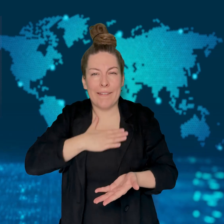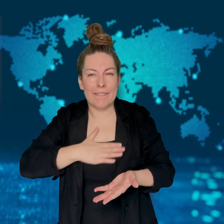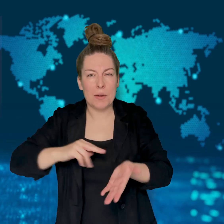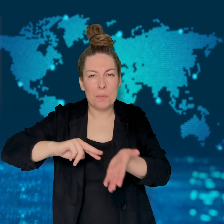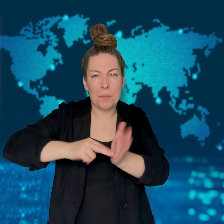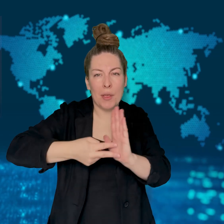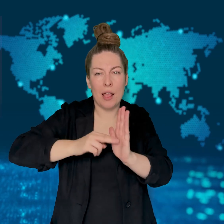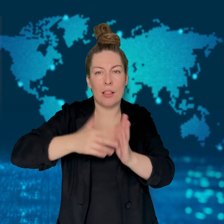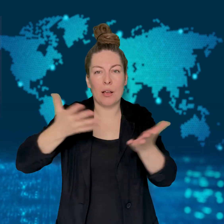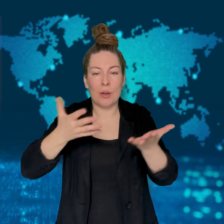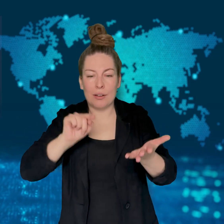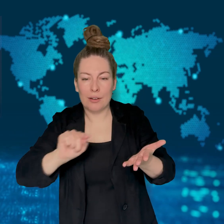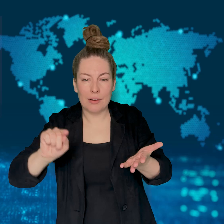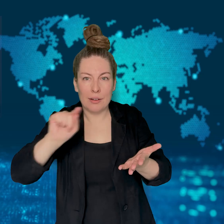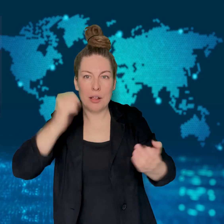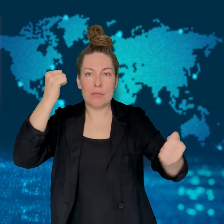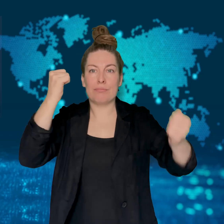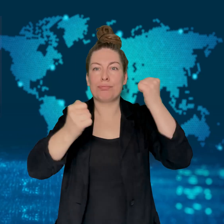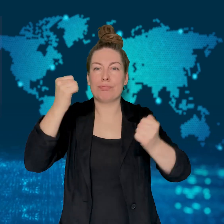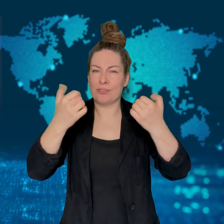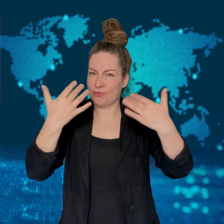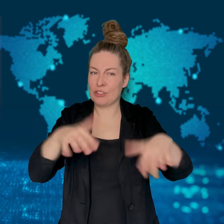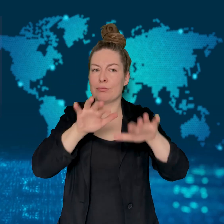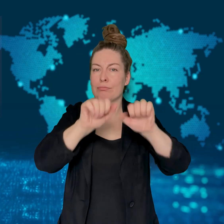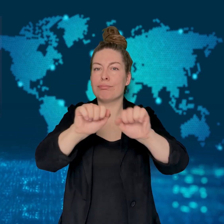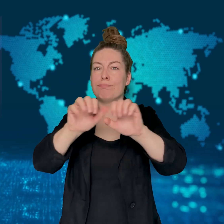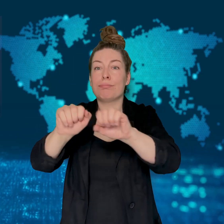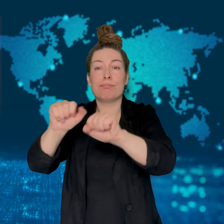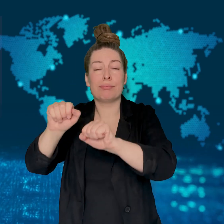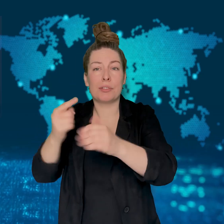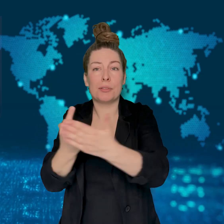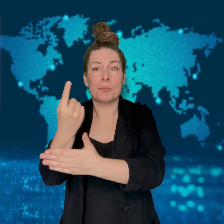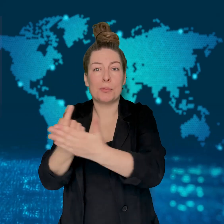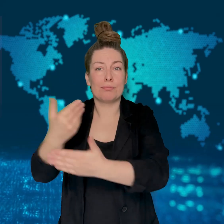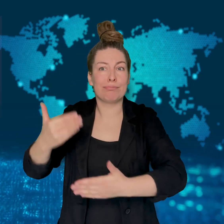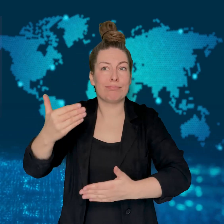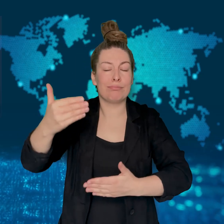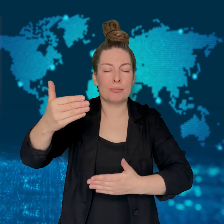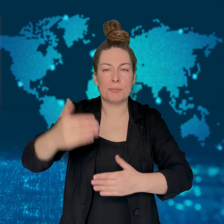the Russians to help plan airstrikes.